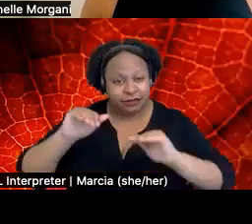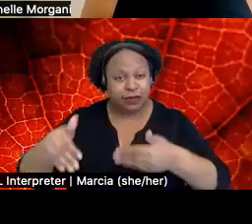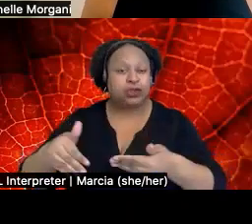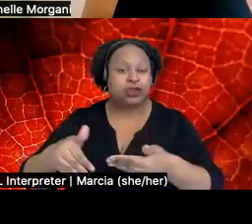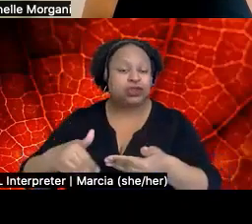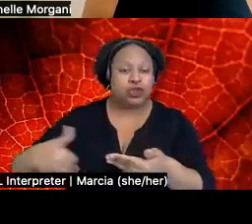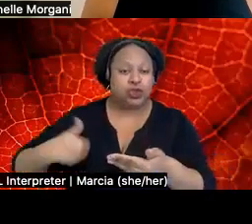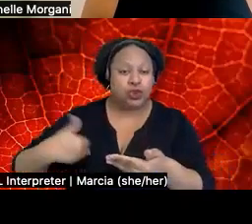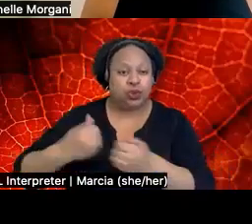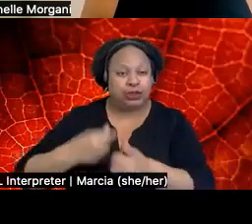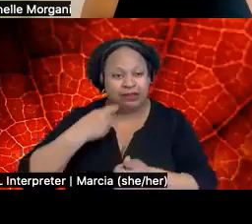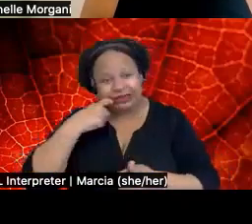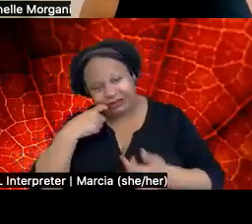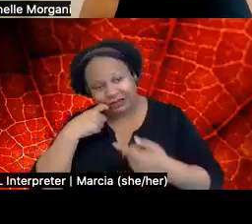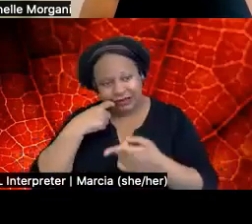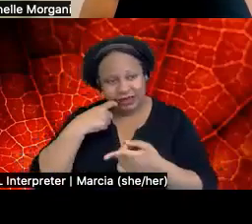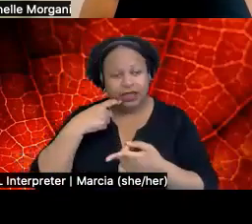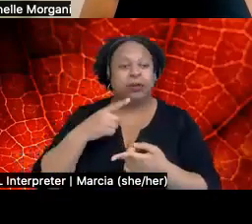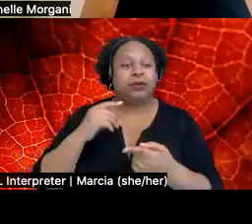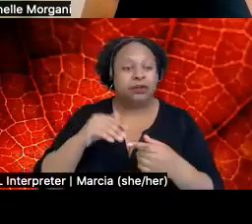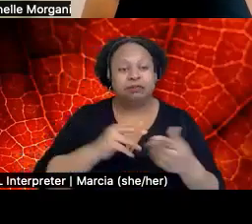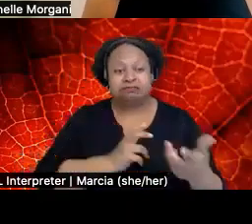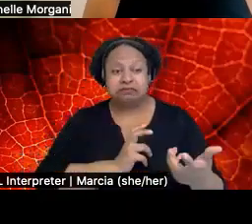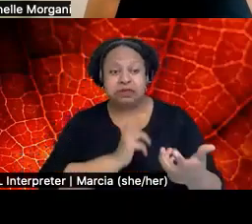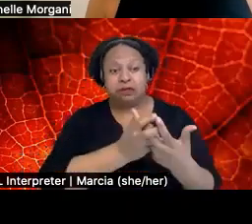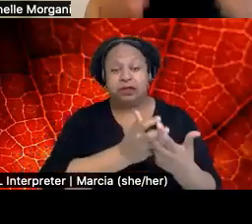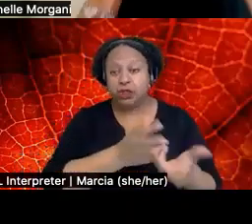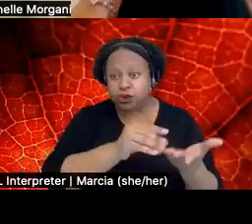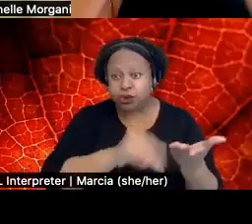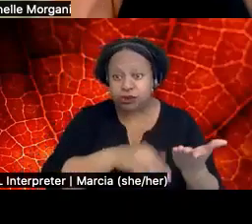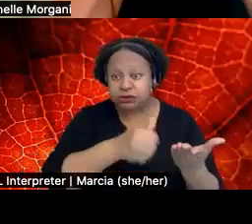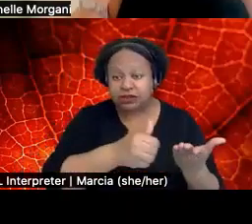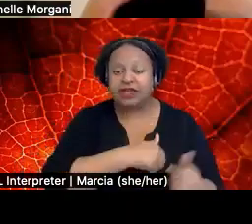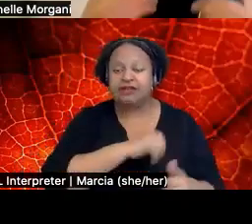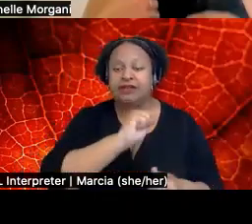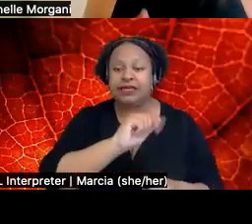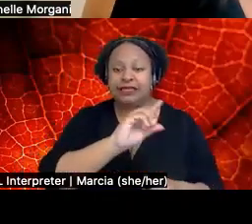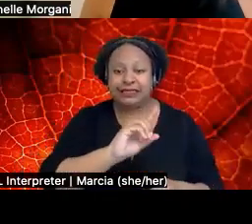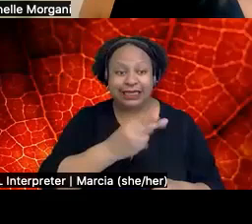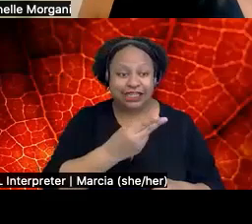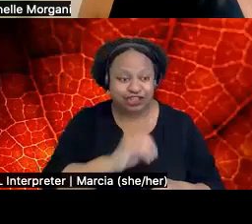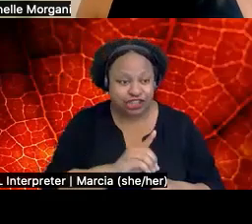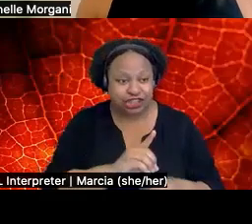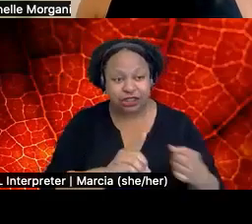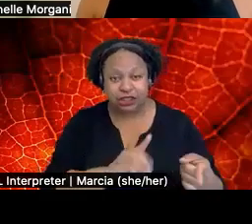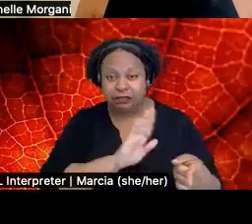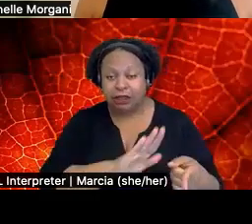We are accommodating ADHD and some of the functional limitations we know about are